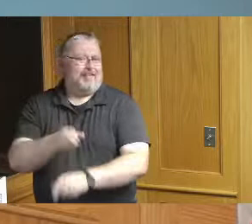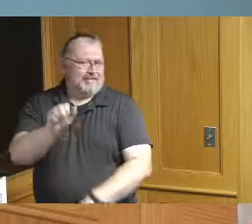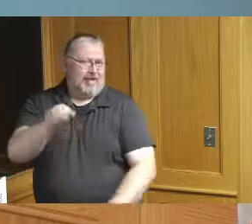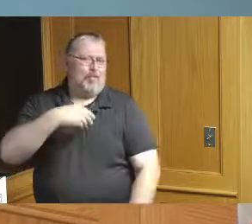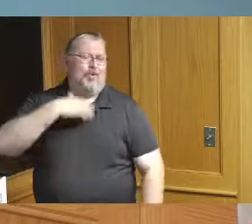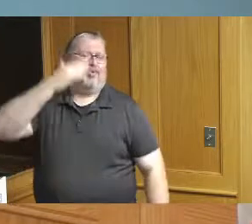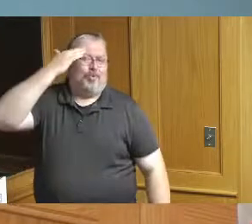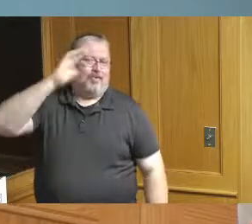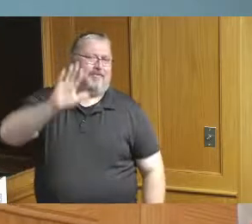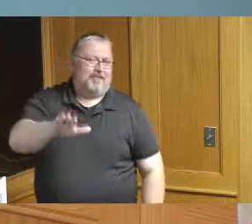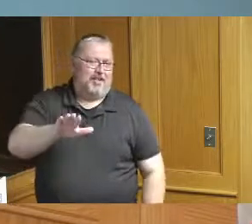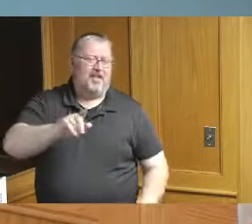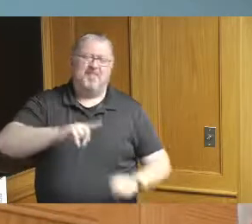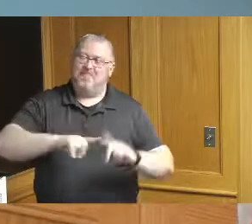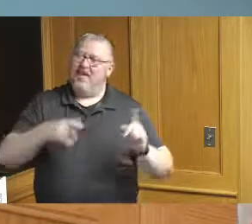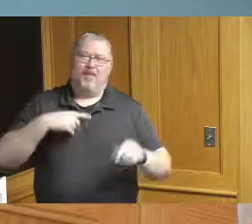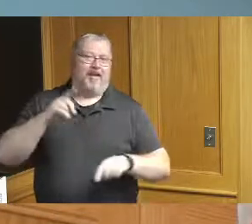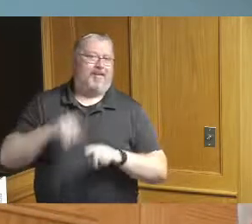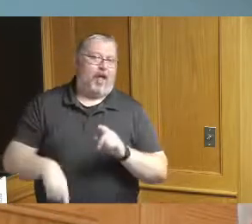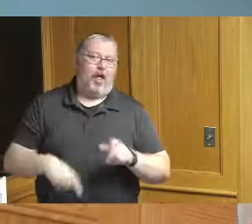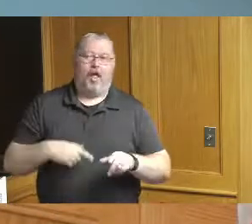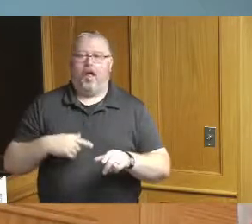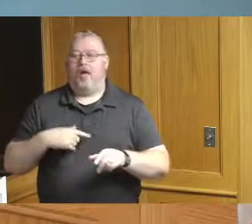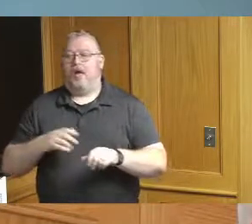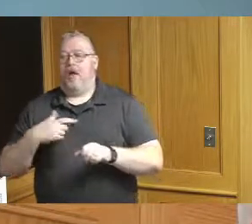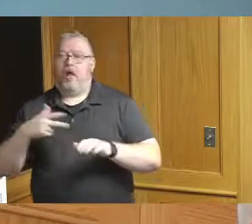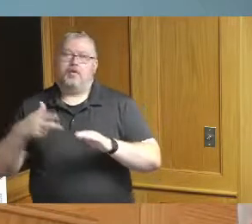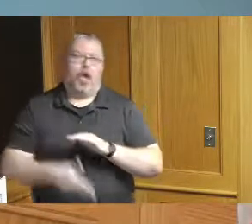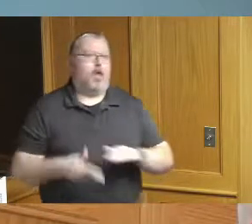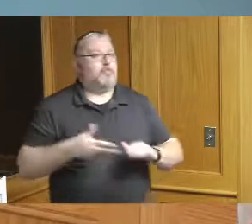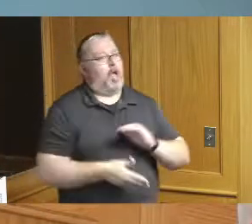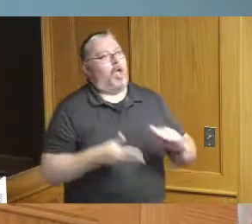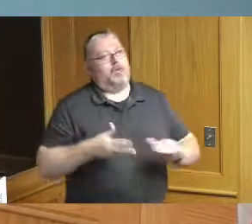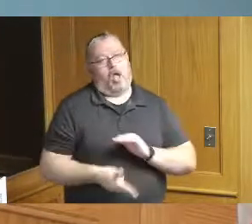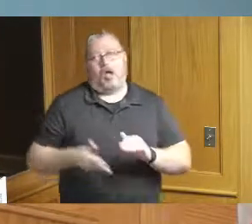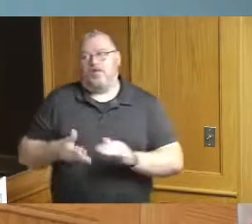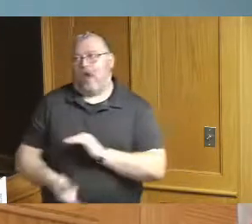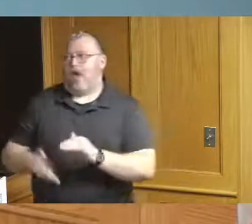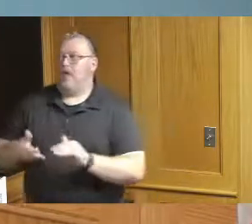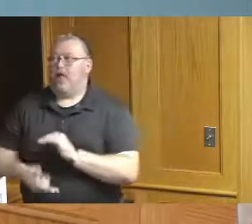but it just can't be every time we're cutting because we're not giving the people a refund we're